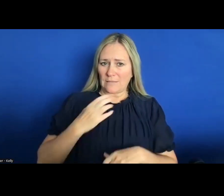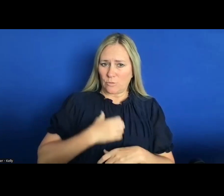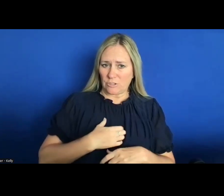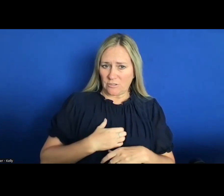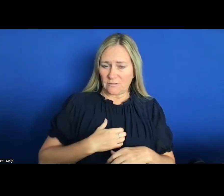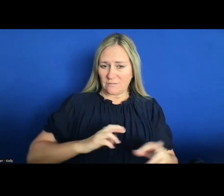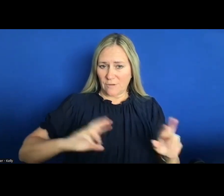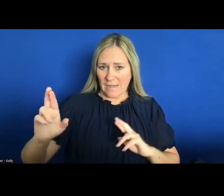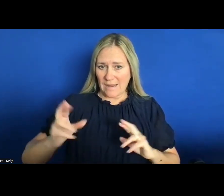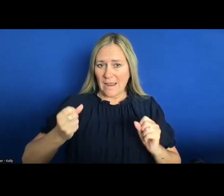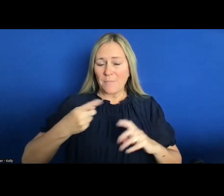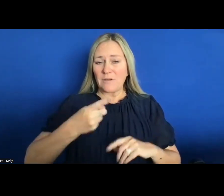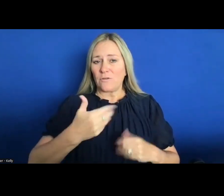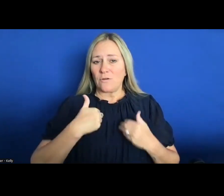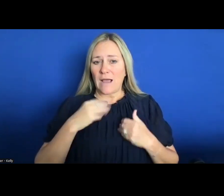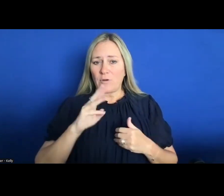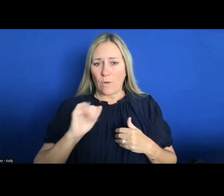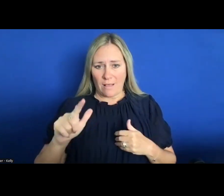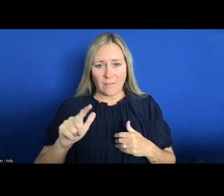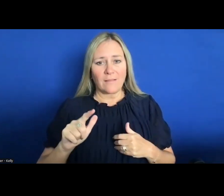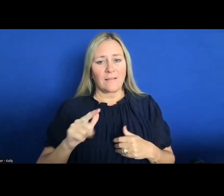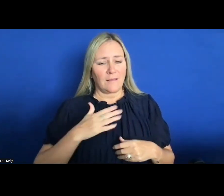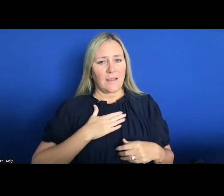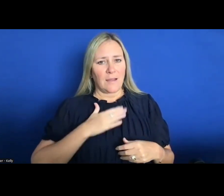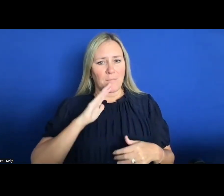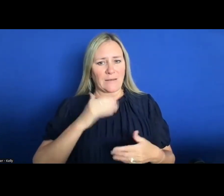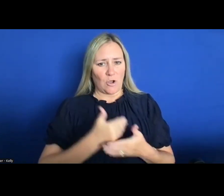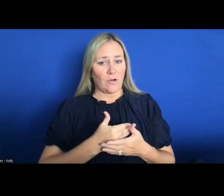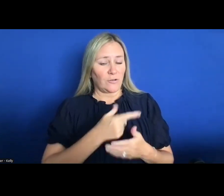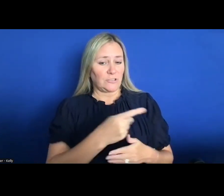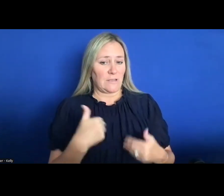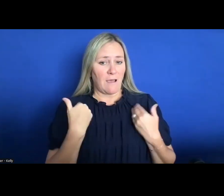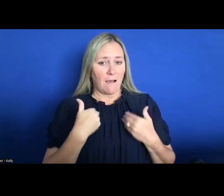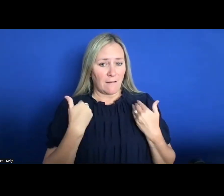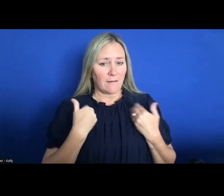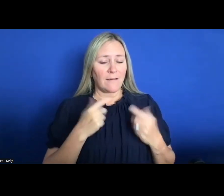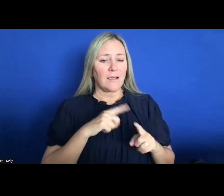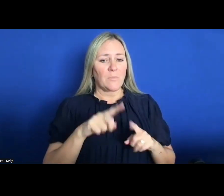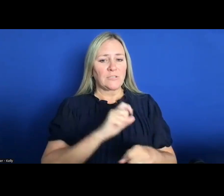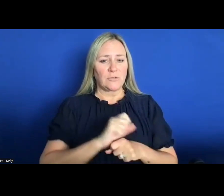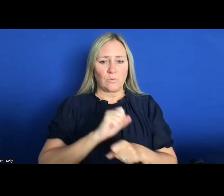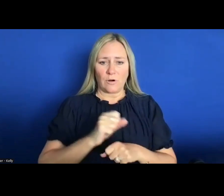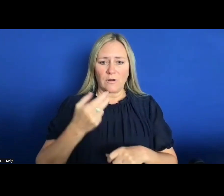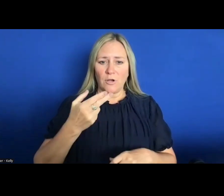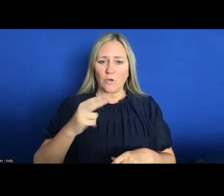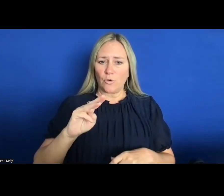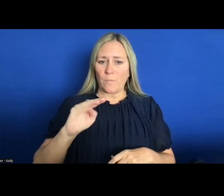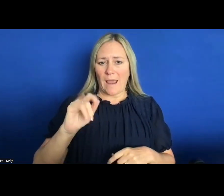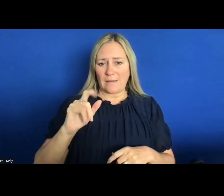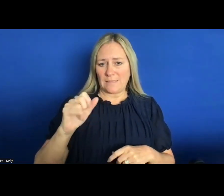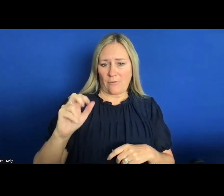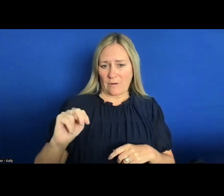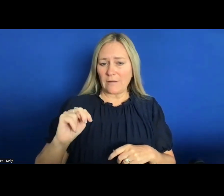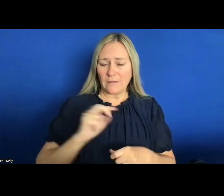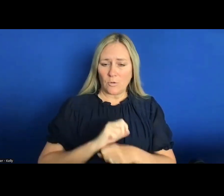will my daughter because I she's young but she's in humanitarian work in all parts of the world